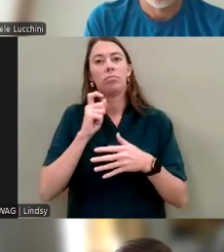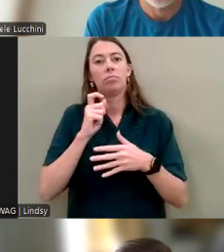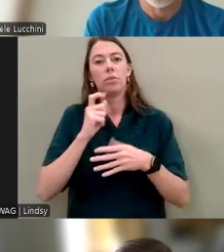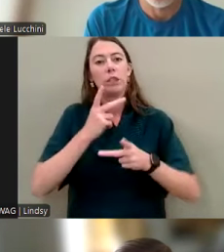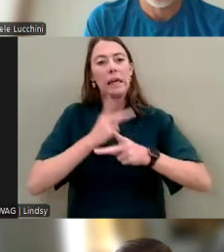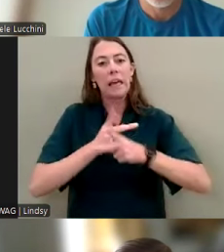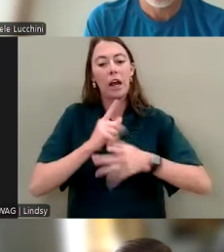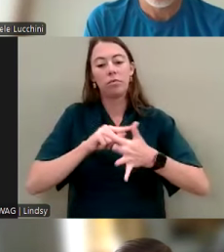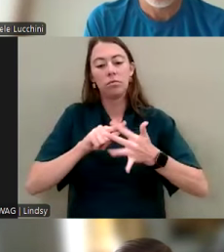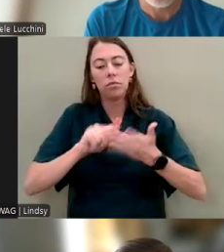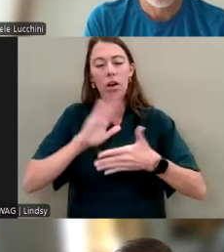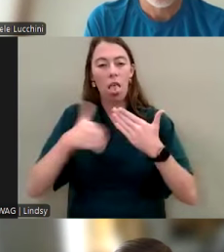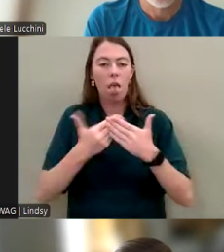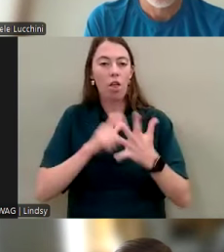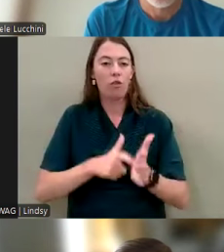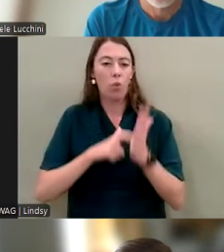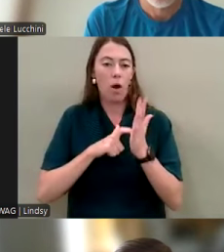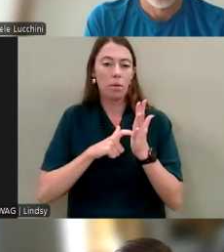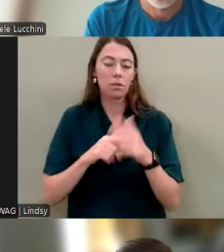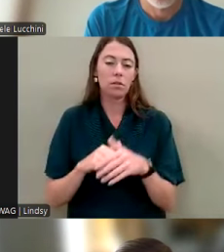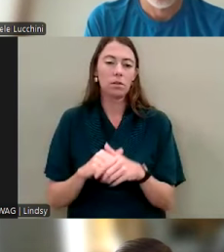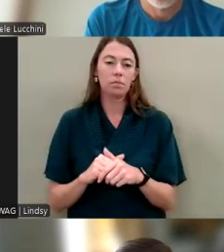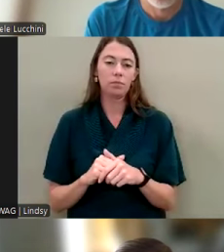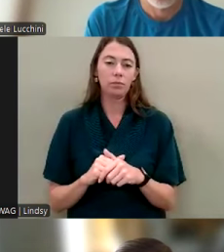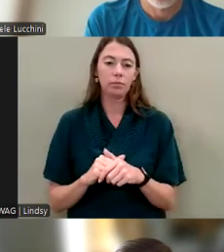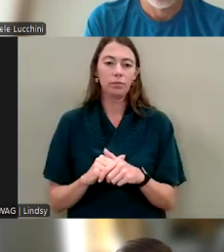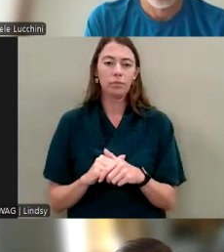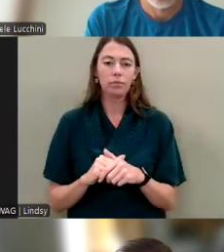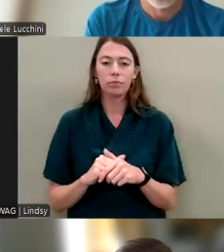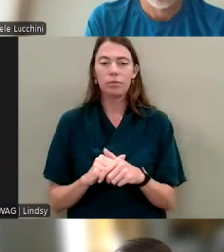make sense for them to kind of integrate that into one of the requirements that they are tracking.